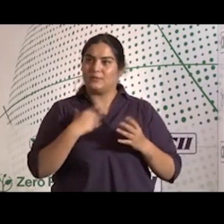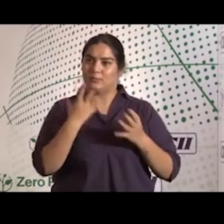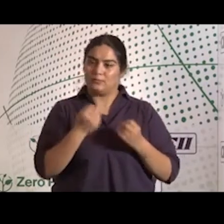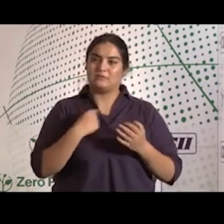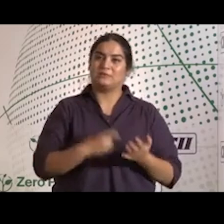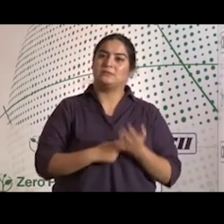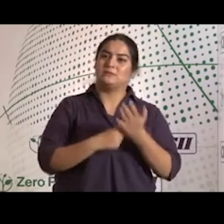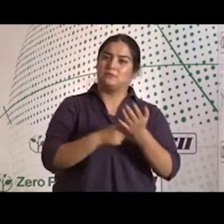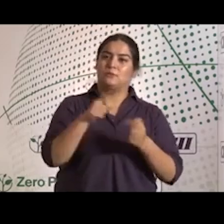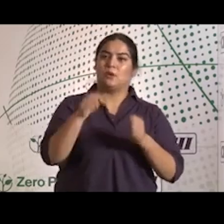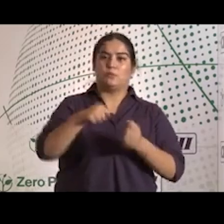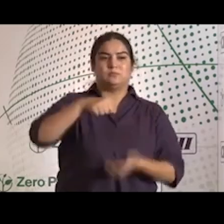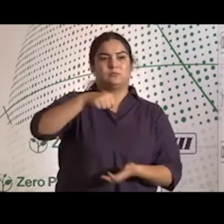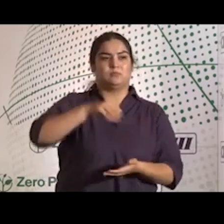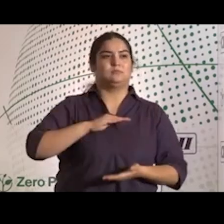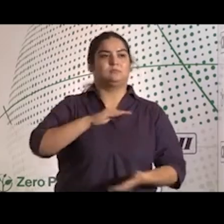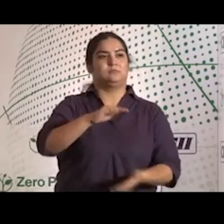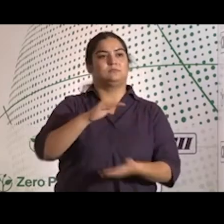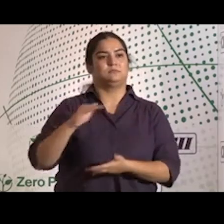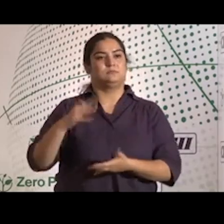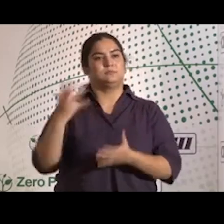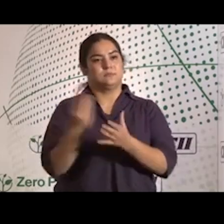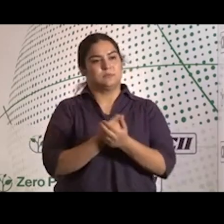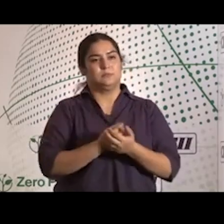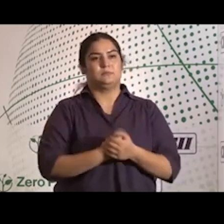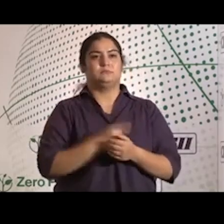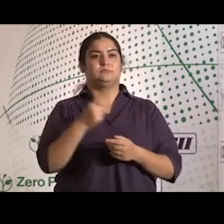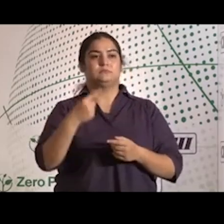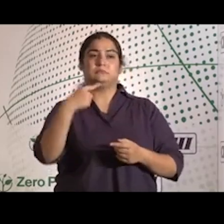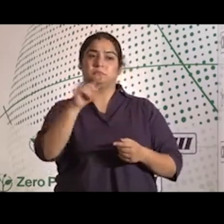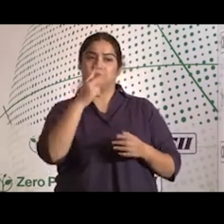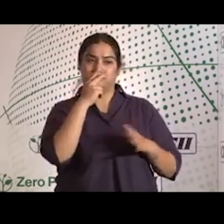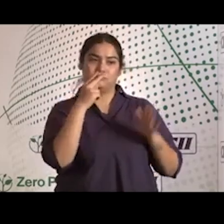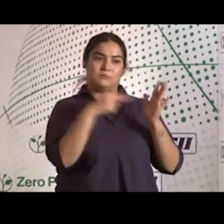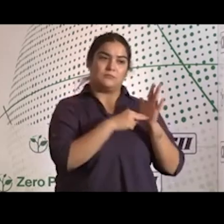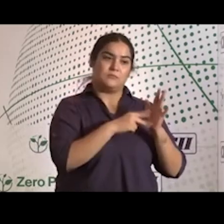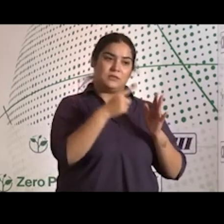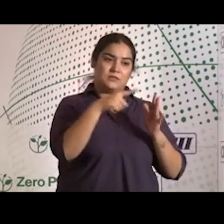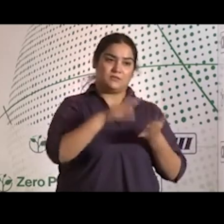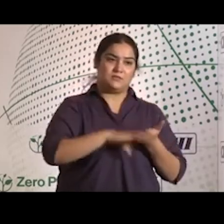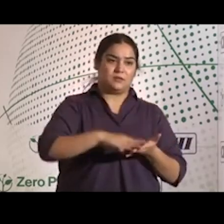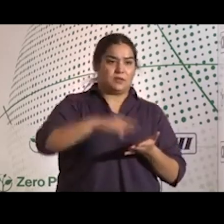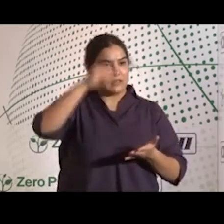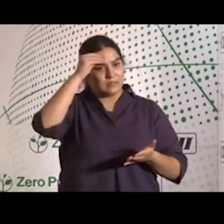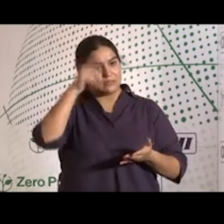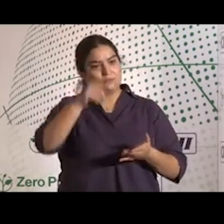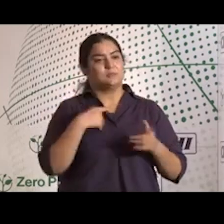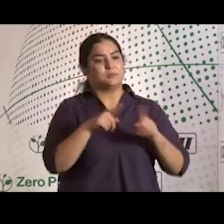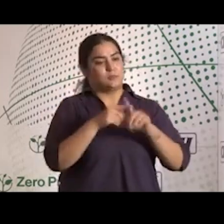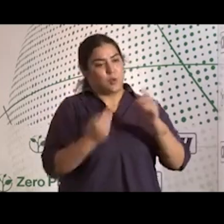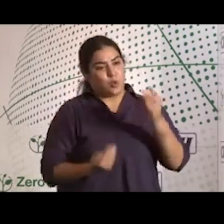We'll get back to small token of appreciation and we will move on to our next session.